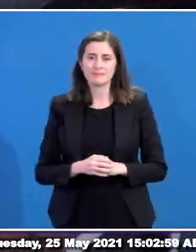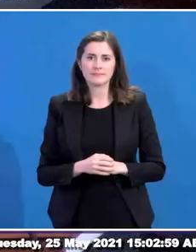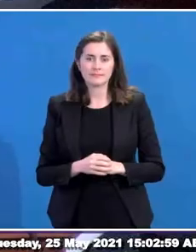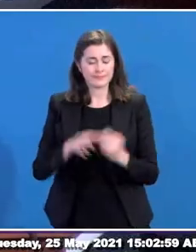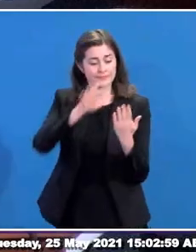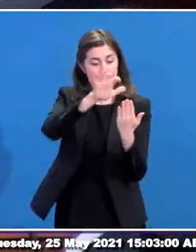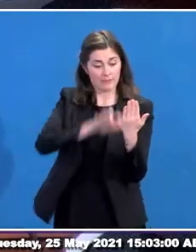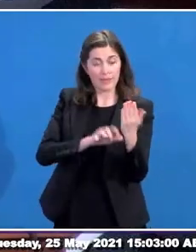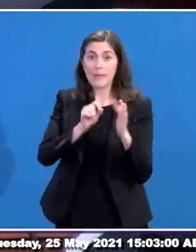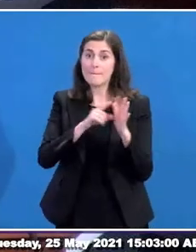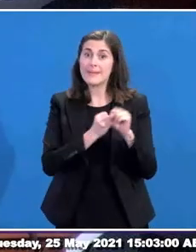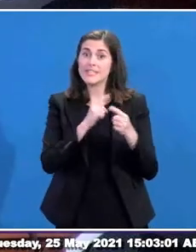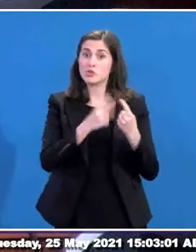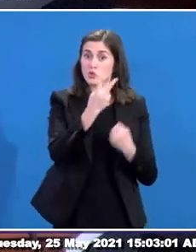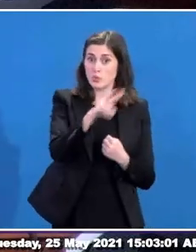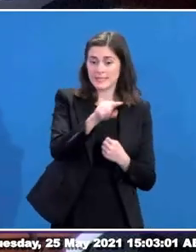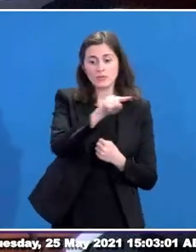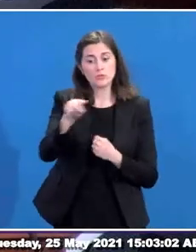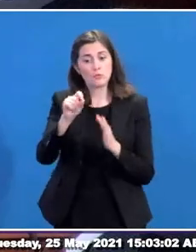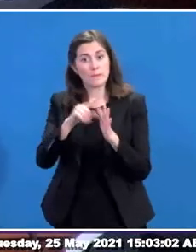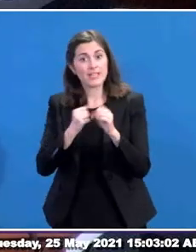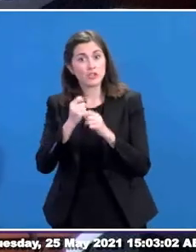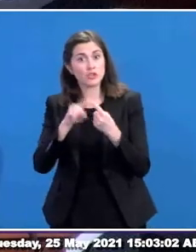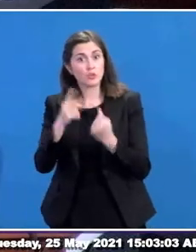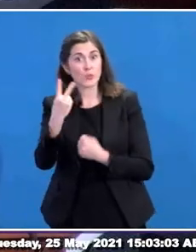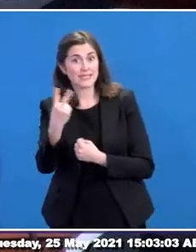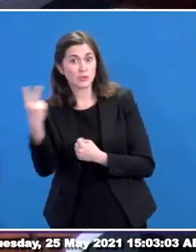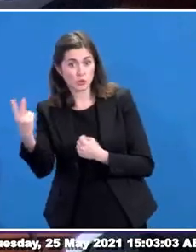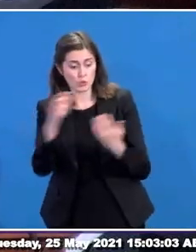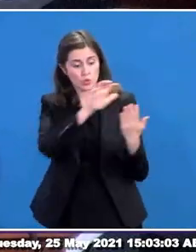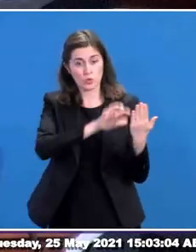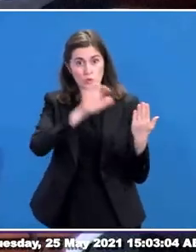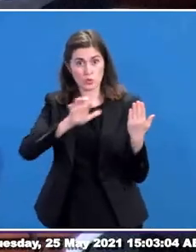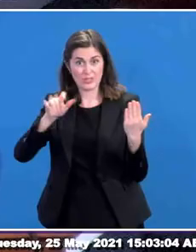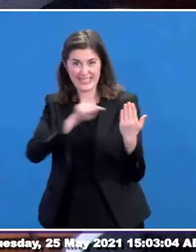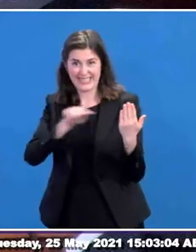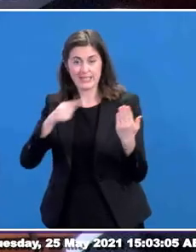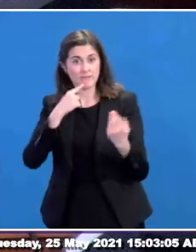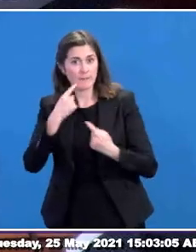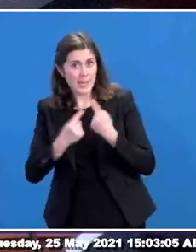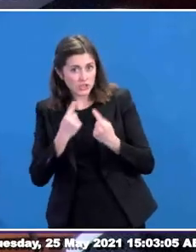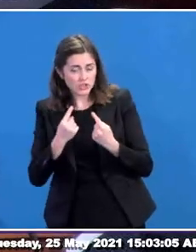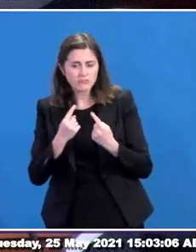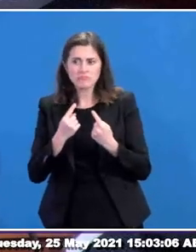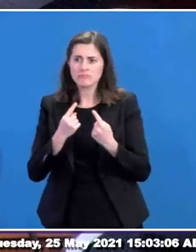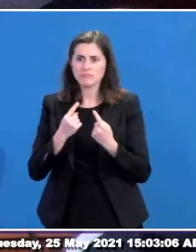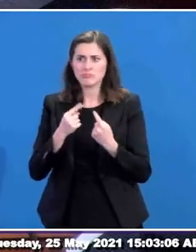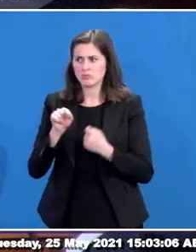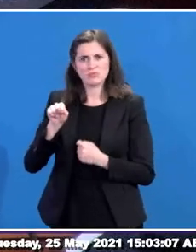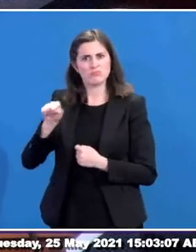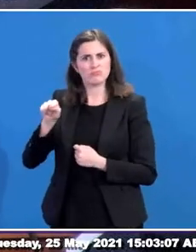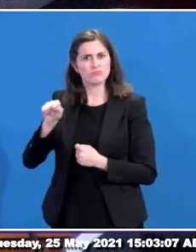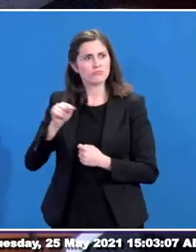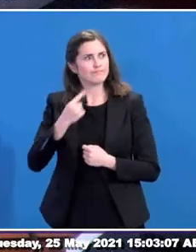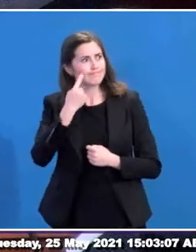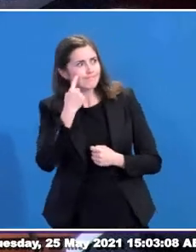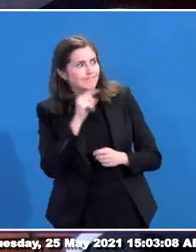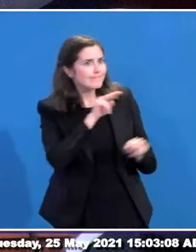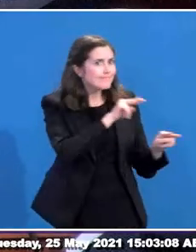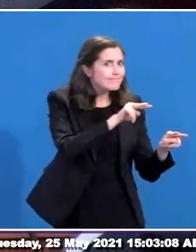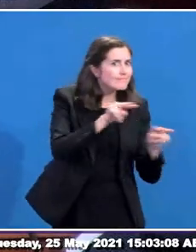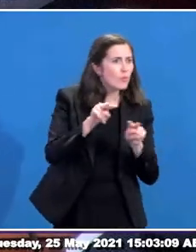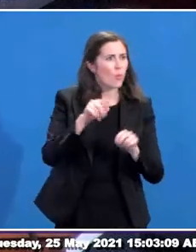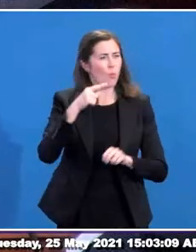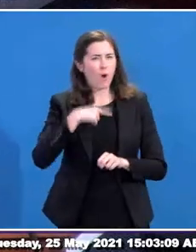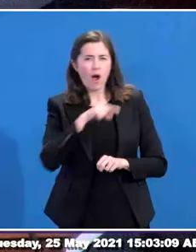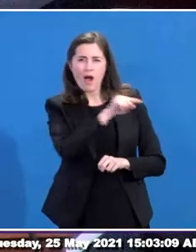to 22 are your observations on the reasons for nonreporting, the